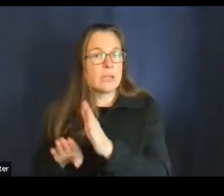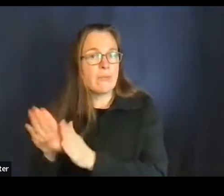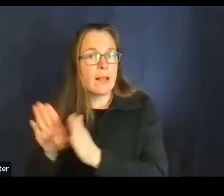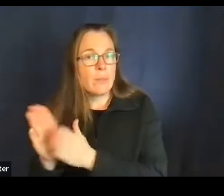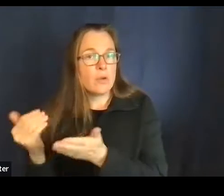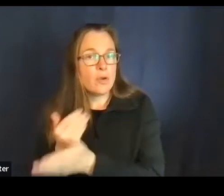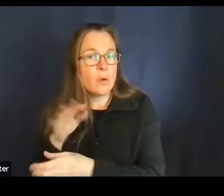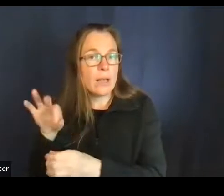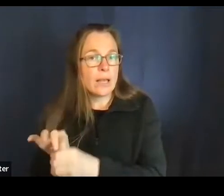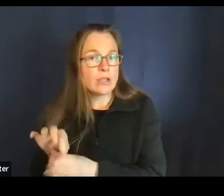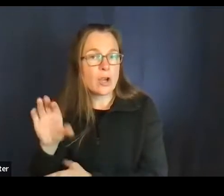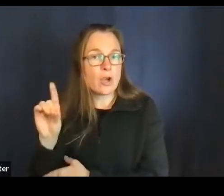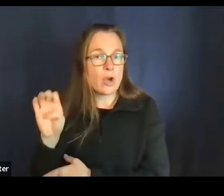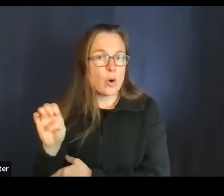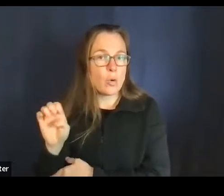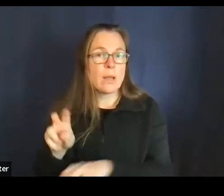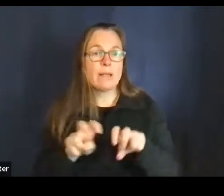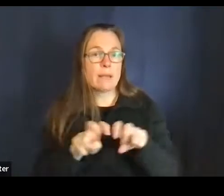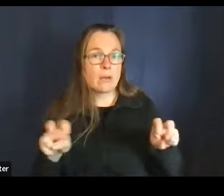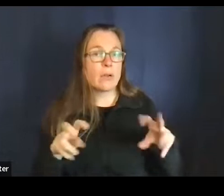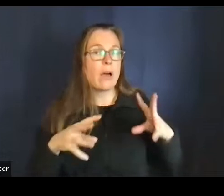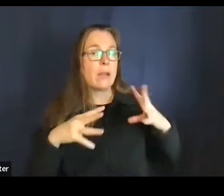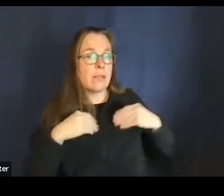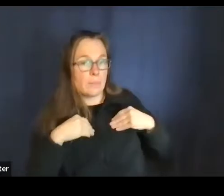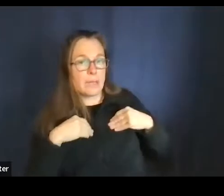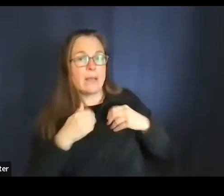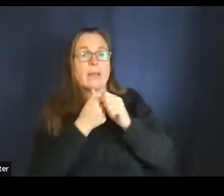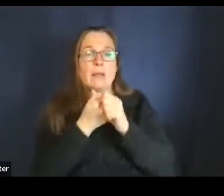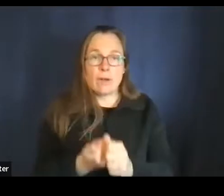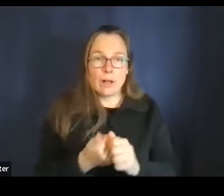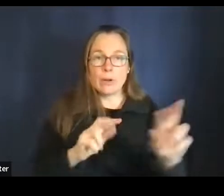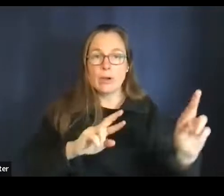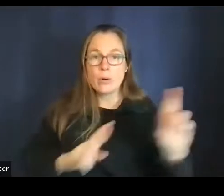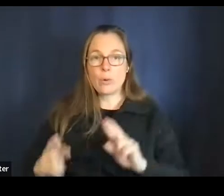this council will adopt the new elections code so that it can be ready for the election in 2024.